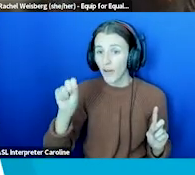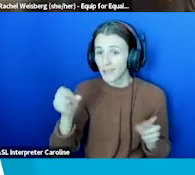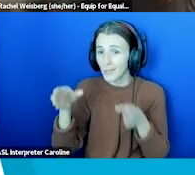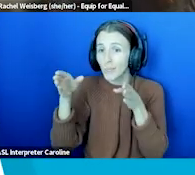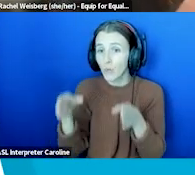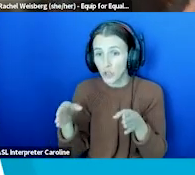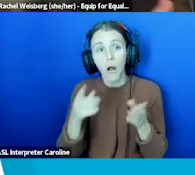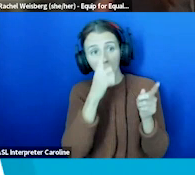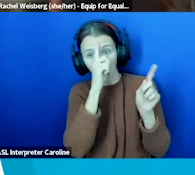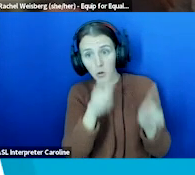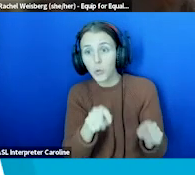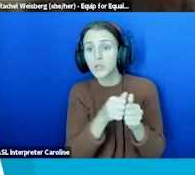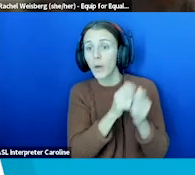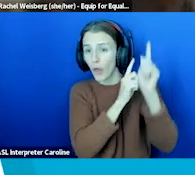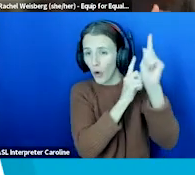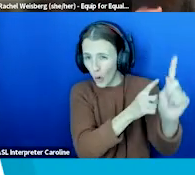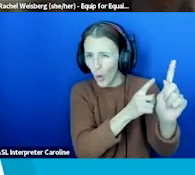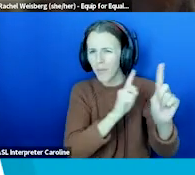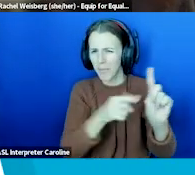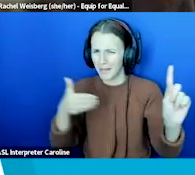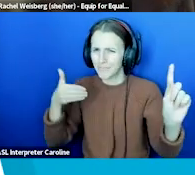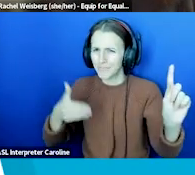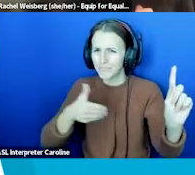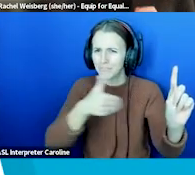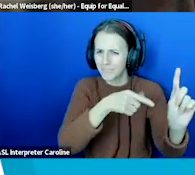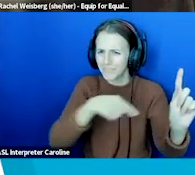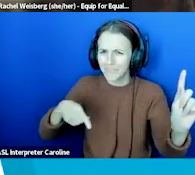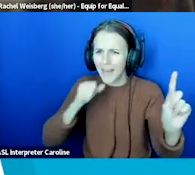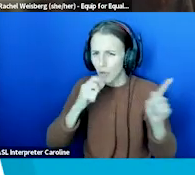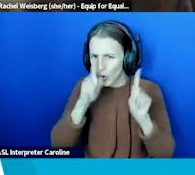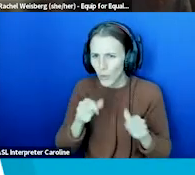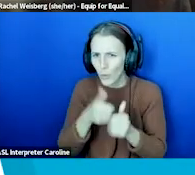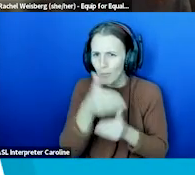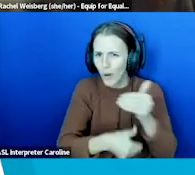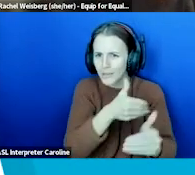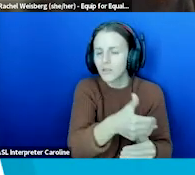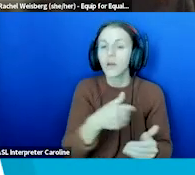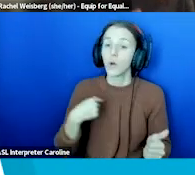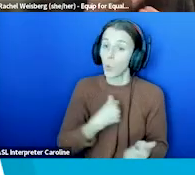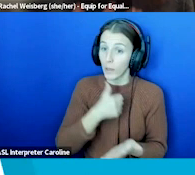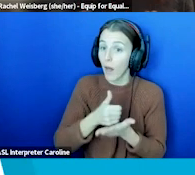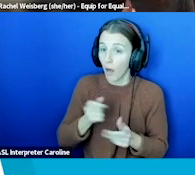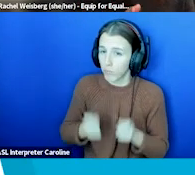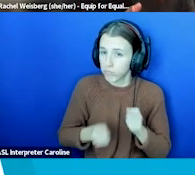OUR GOALS ARE, RIGHT? WE HAVE HERE TO OVERSEE THAT. MAYBE THEY